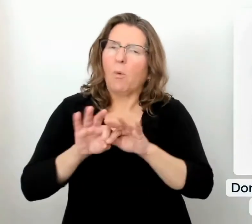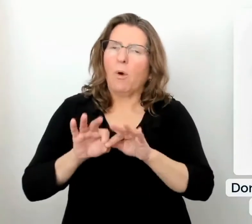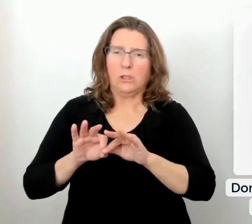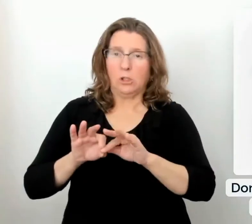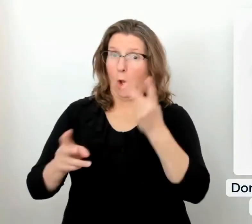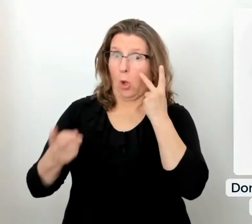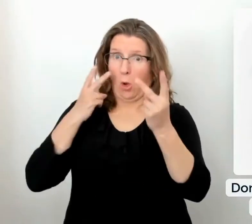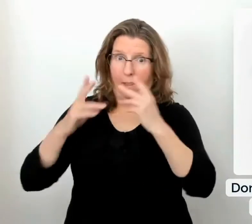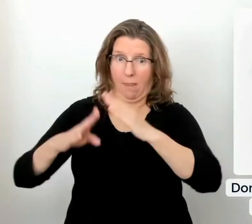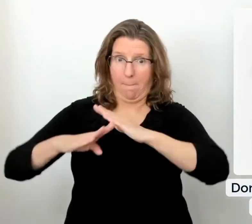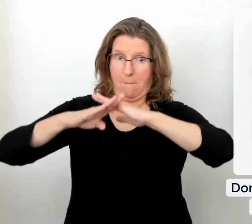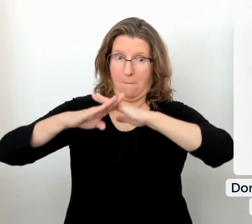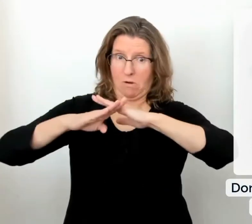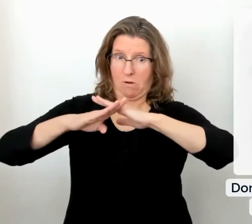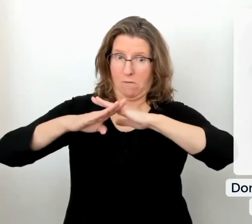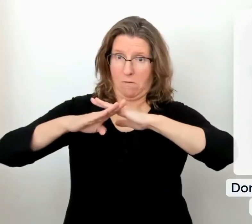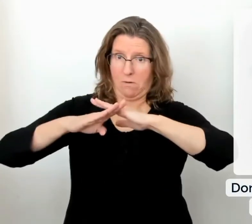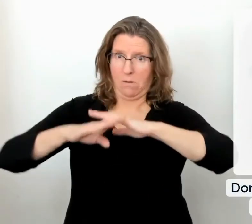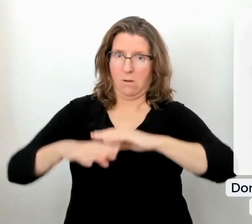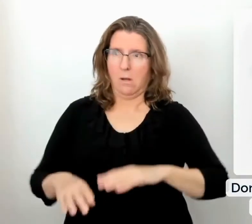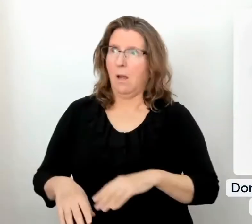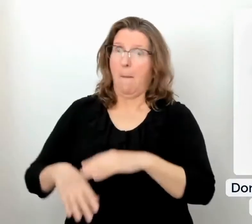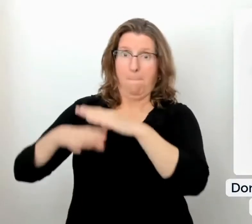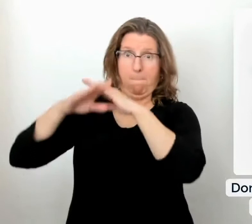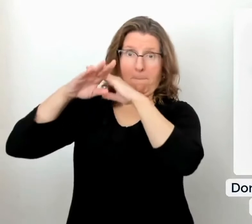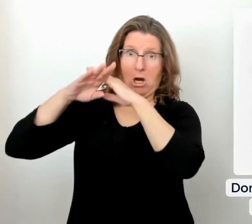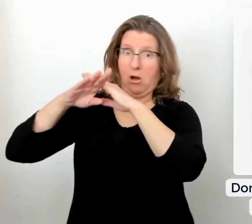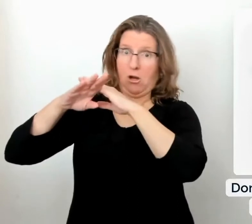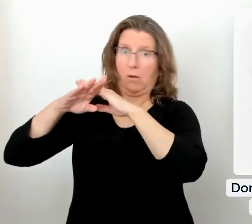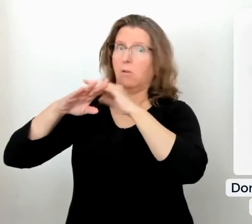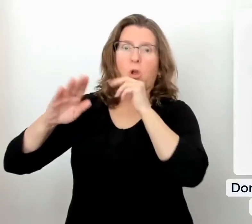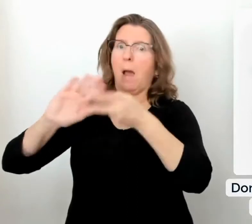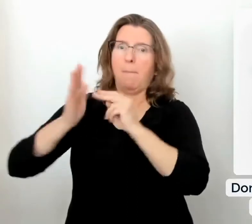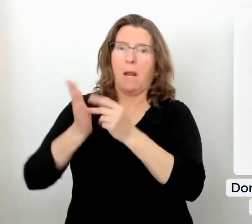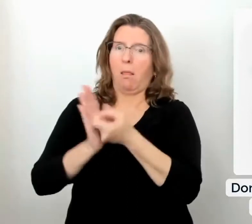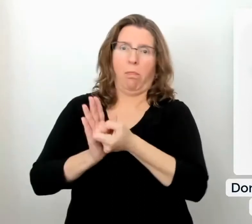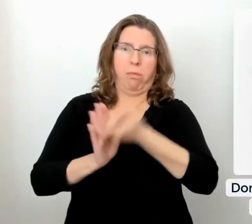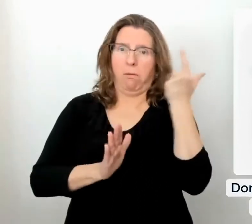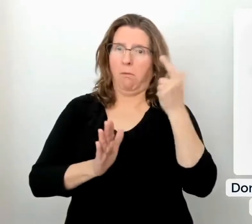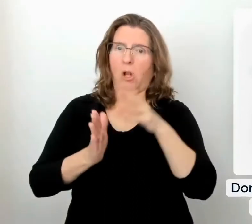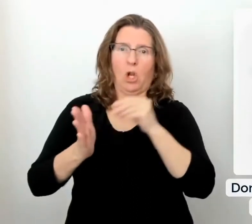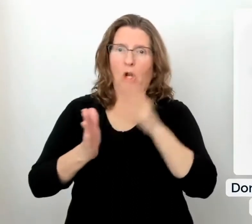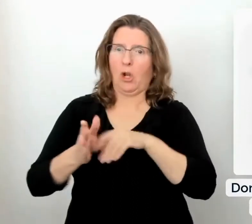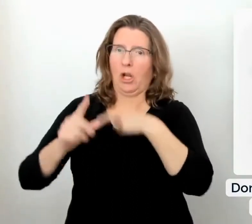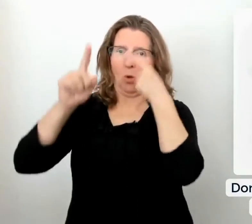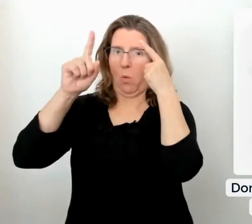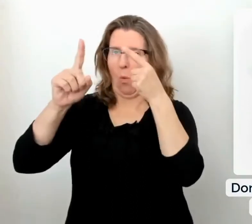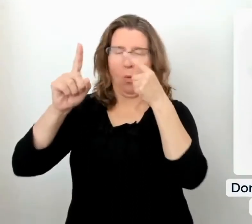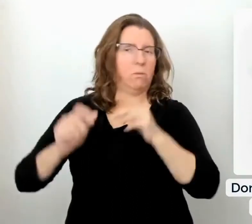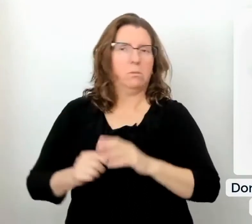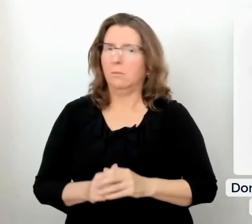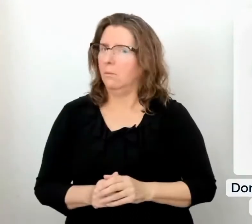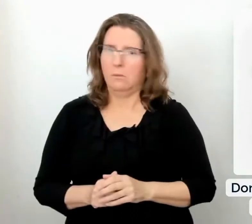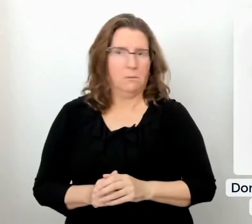When considering how to eliminate barriers, be sure not to eliminate the learning goal.